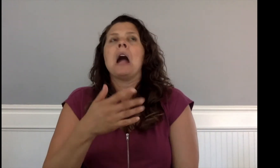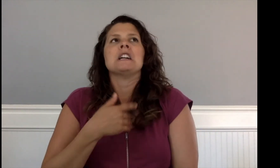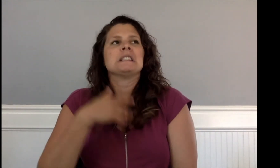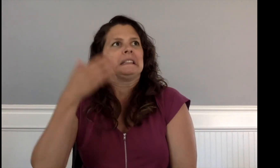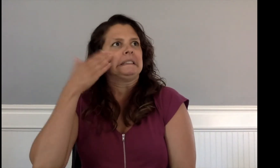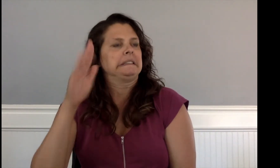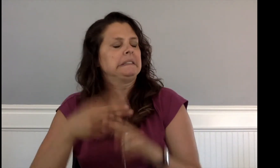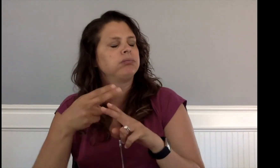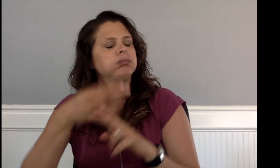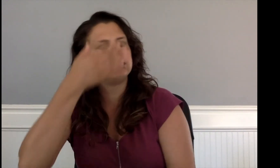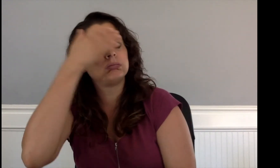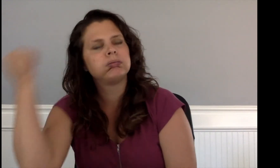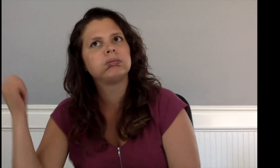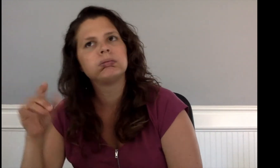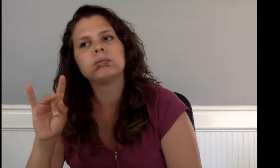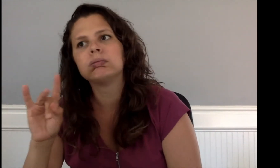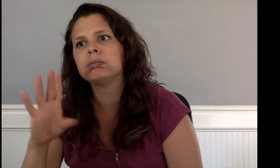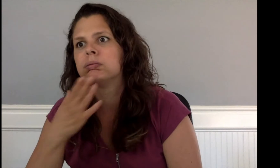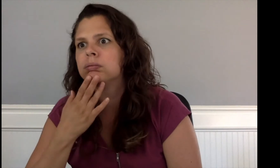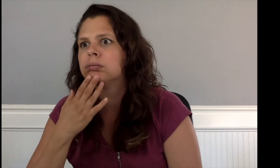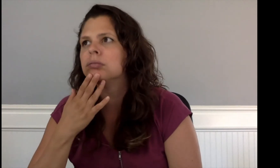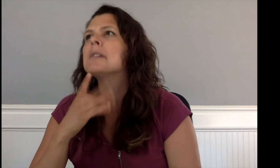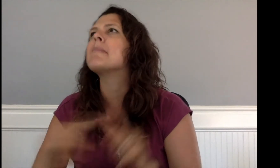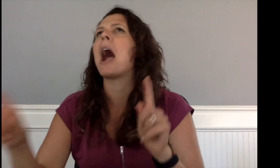"No," Grandma Tickler said. "I do not remember her